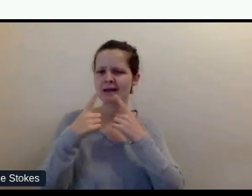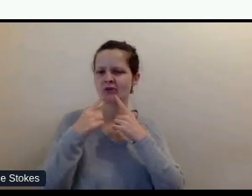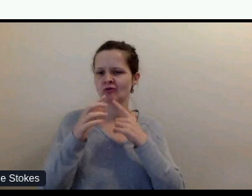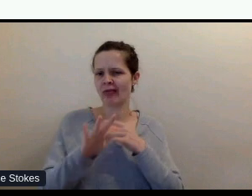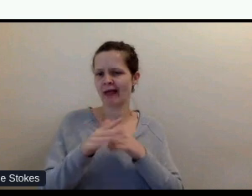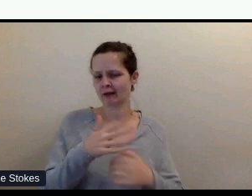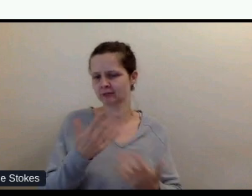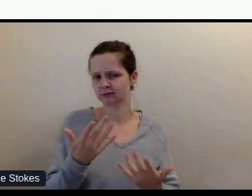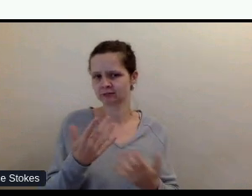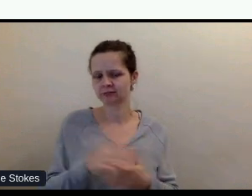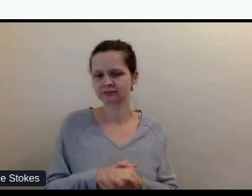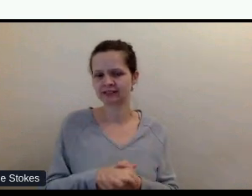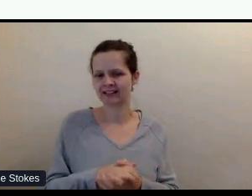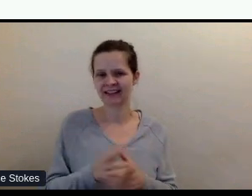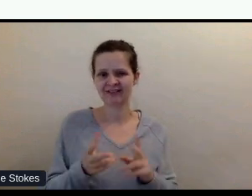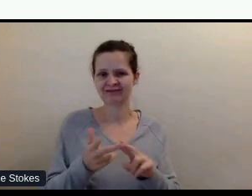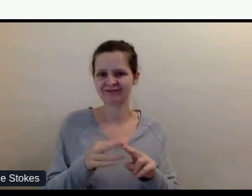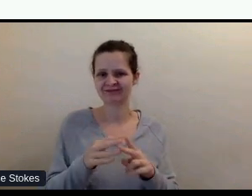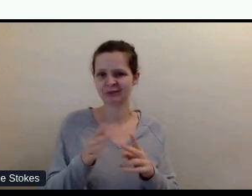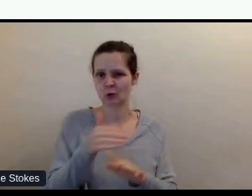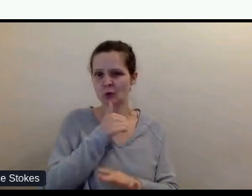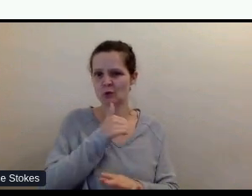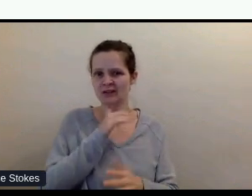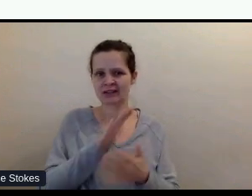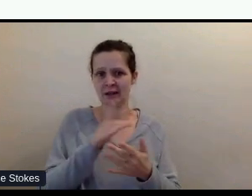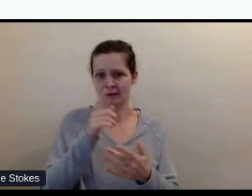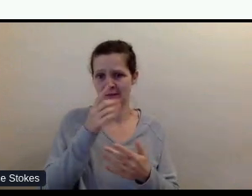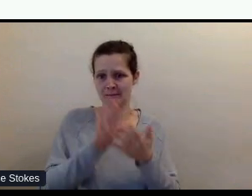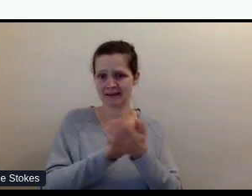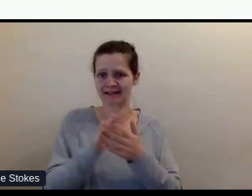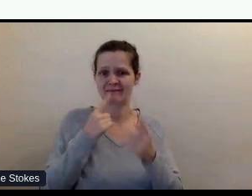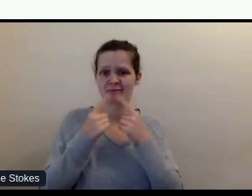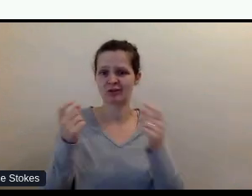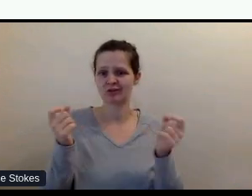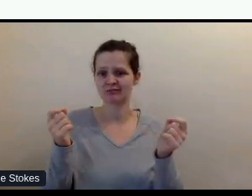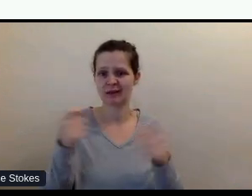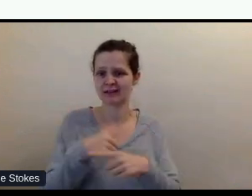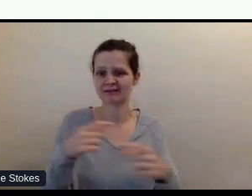which would be missed if you have to read in language you're not familiar with.